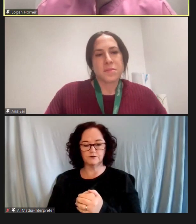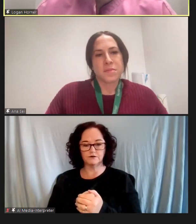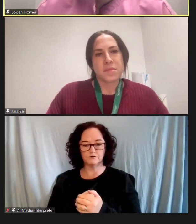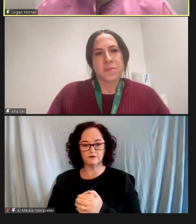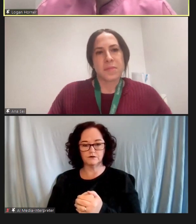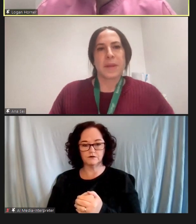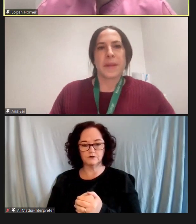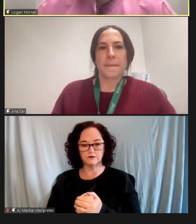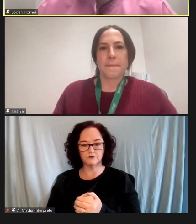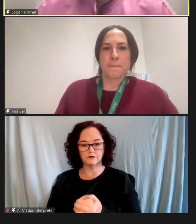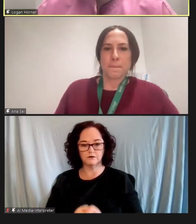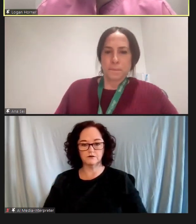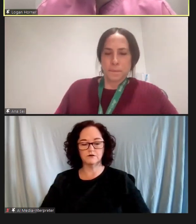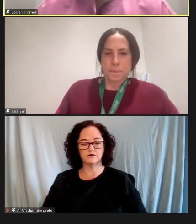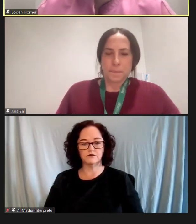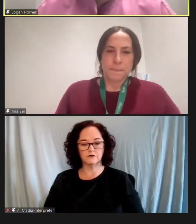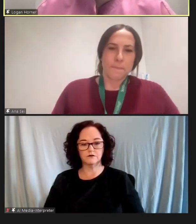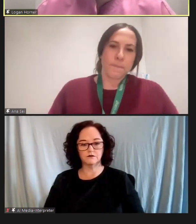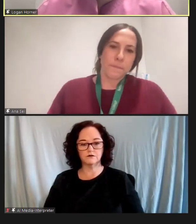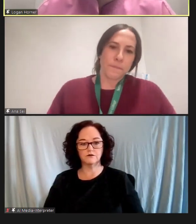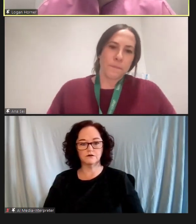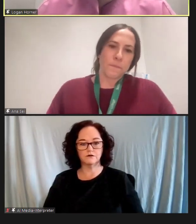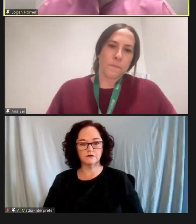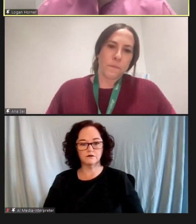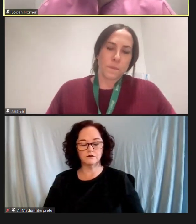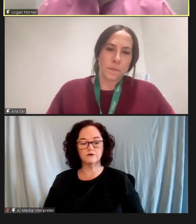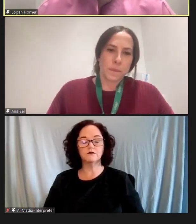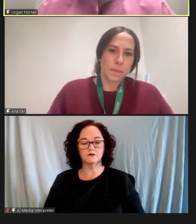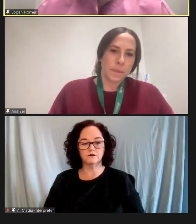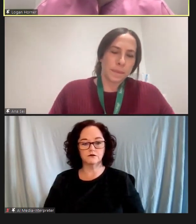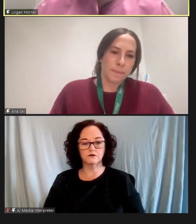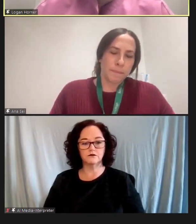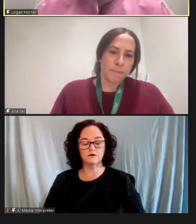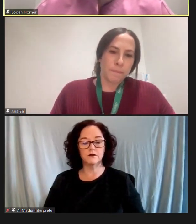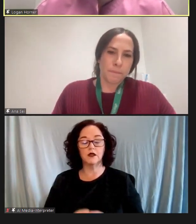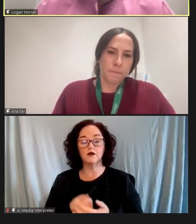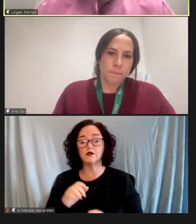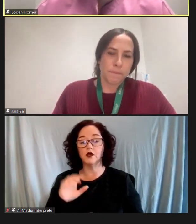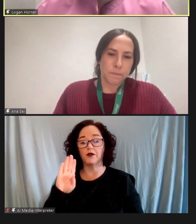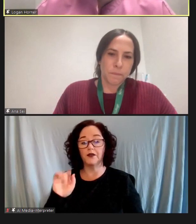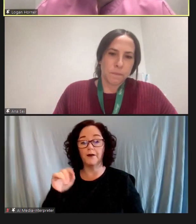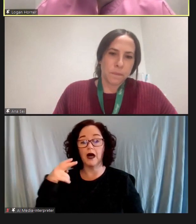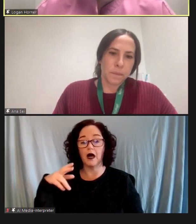be we'd take off in this case the